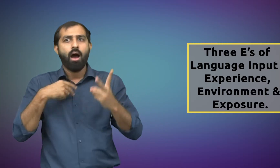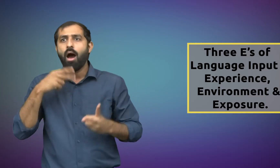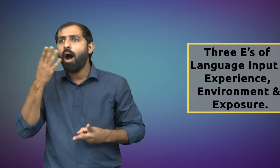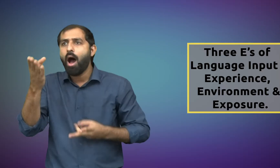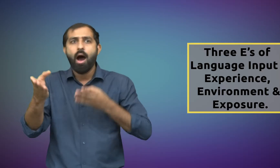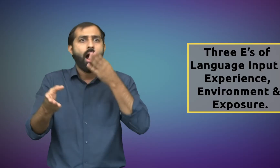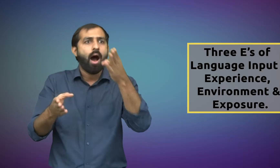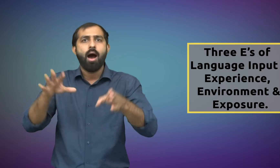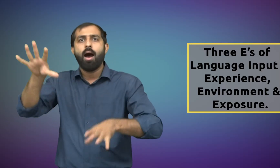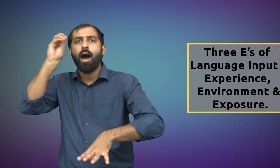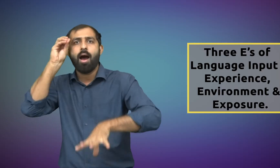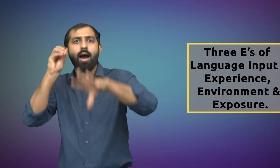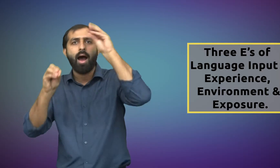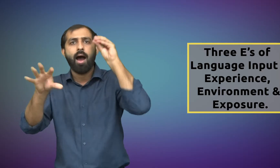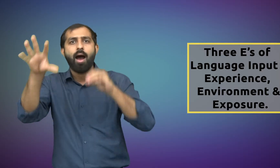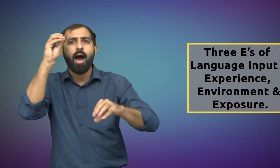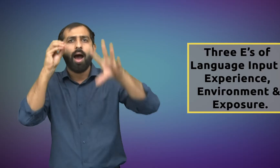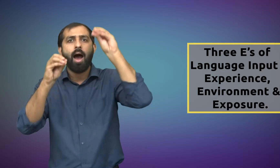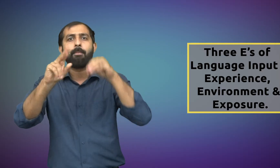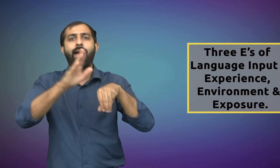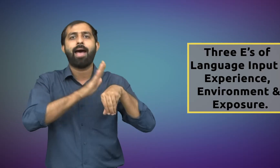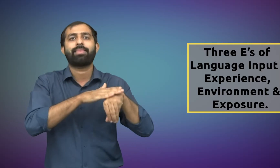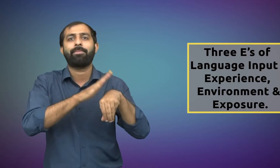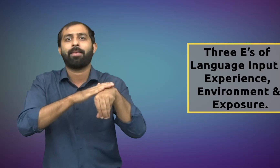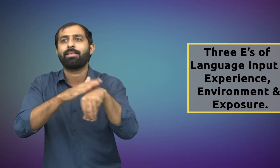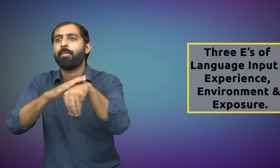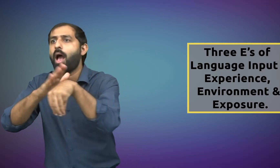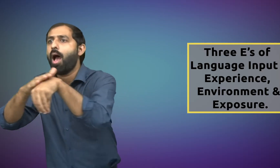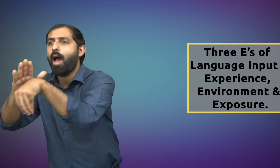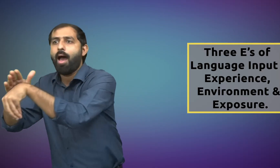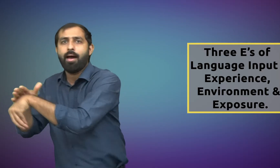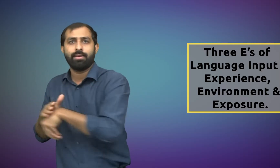From there, they start taking language input experience.